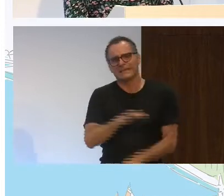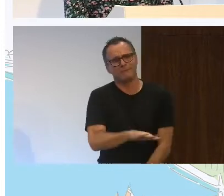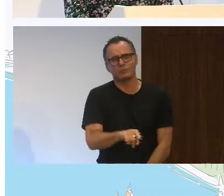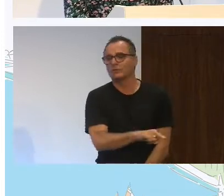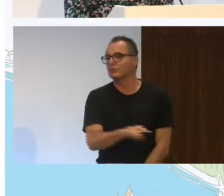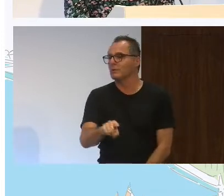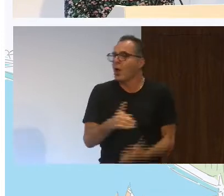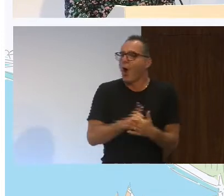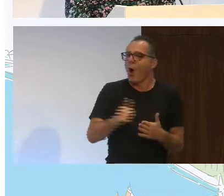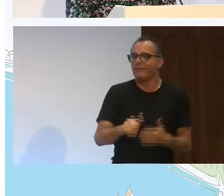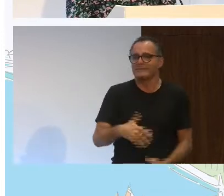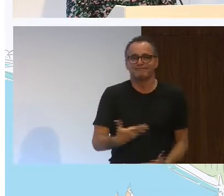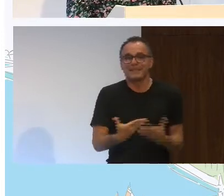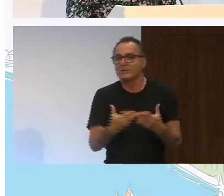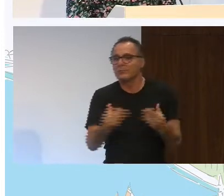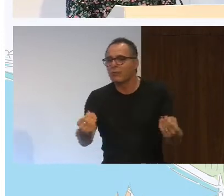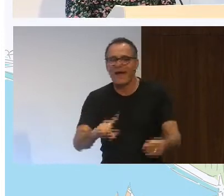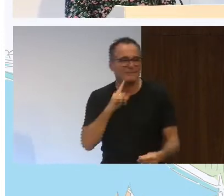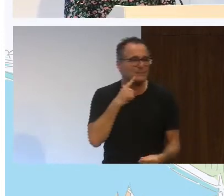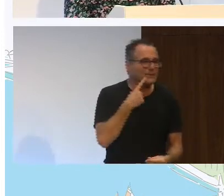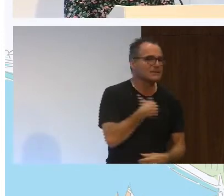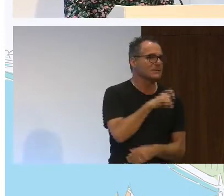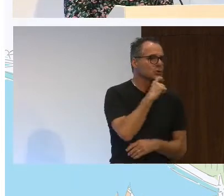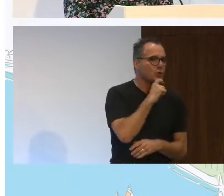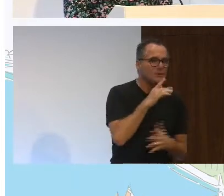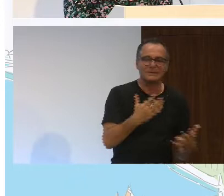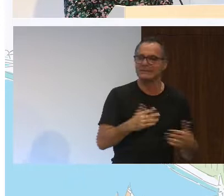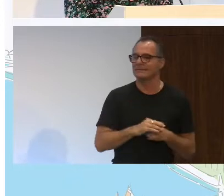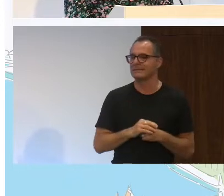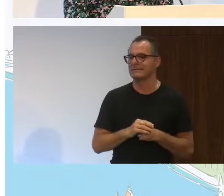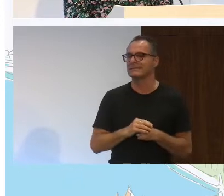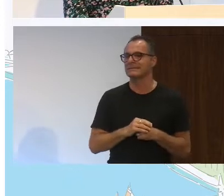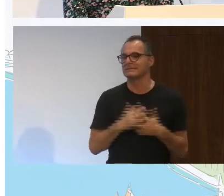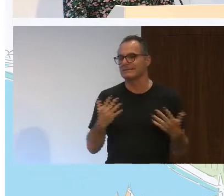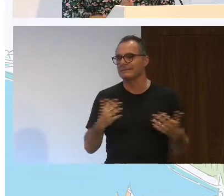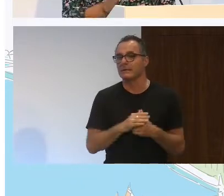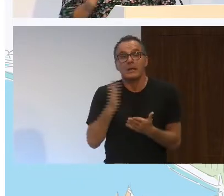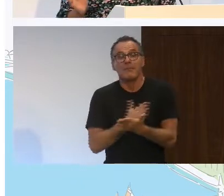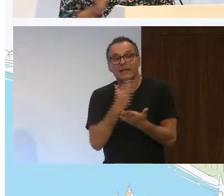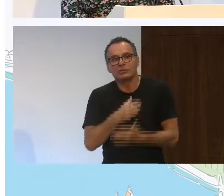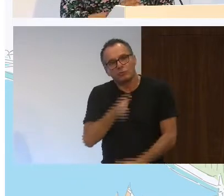you know, deprived of having sweets and chocolate and and things like that and, you know, making sure they drink throughout the school day